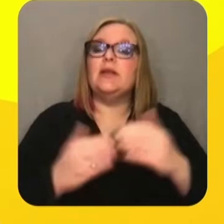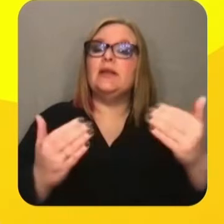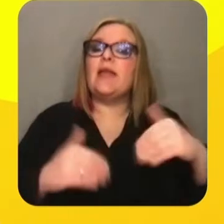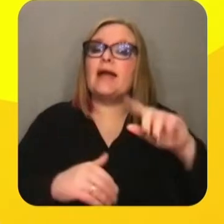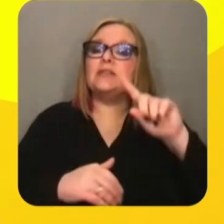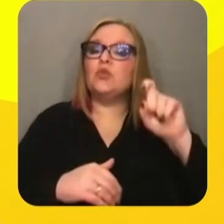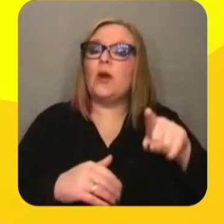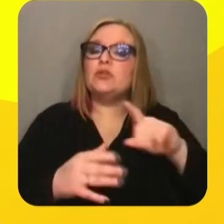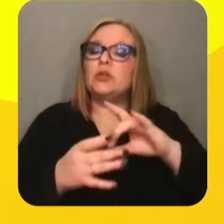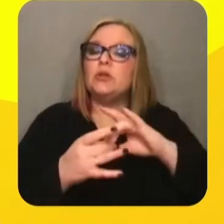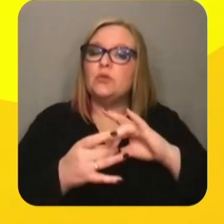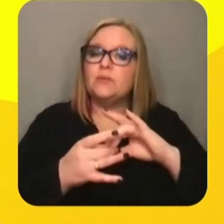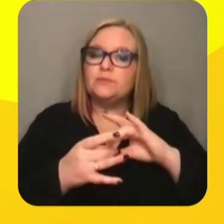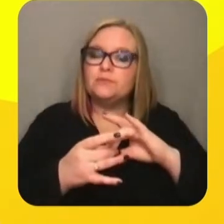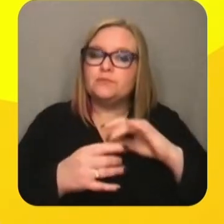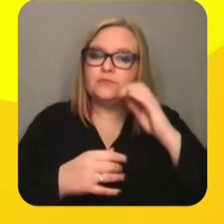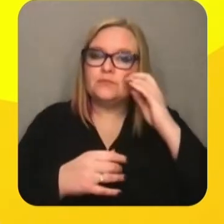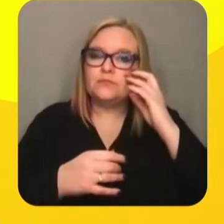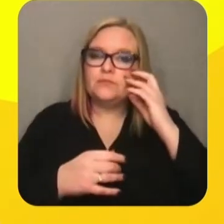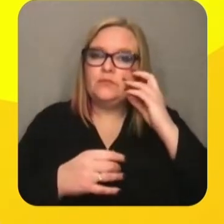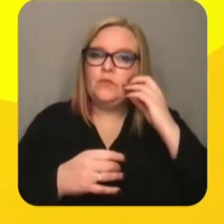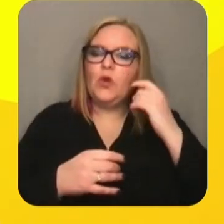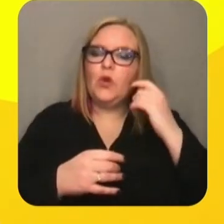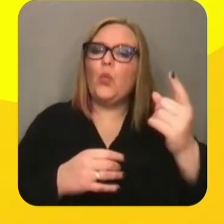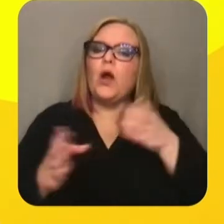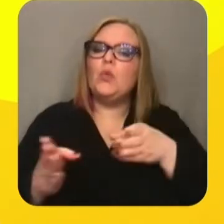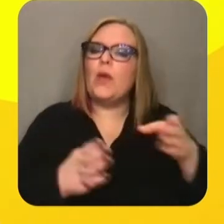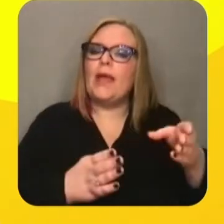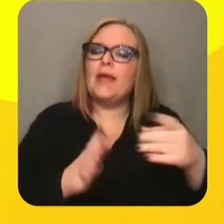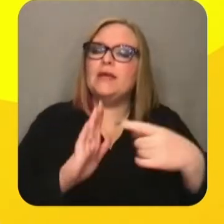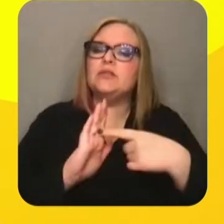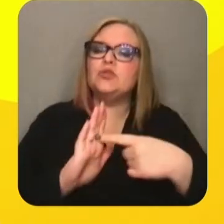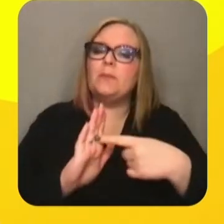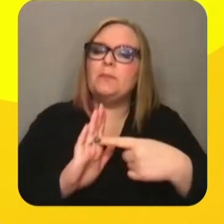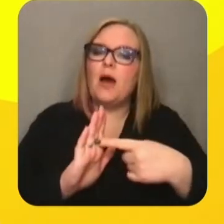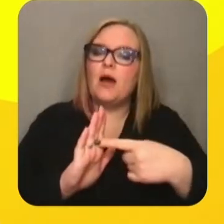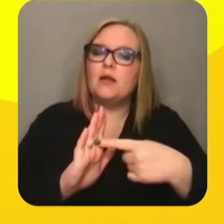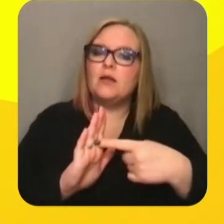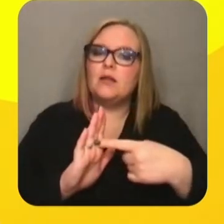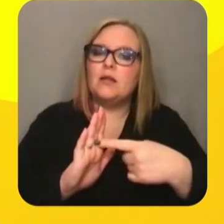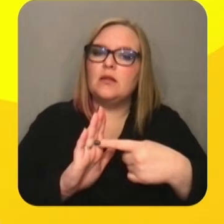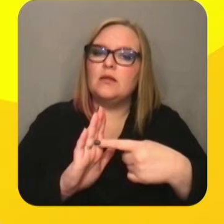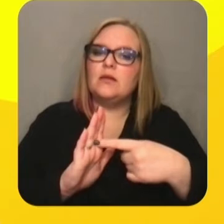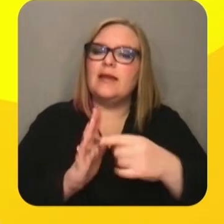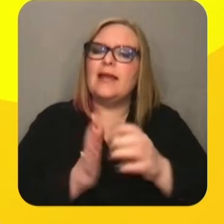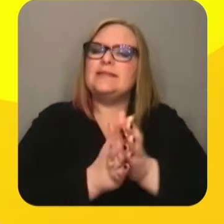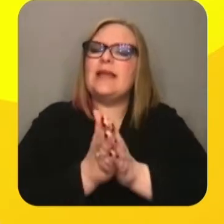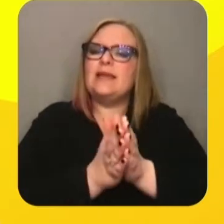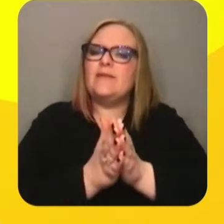report and it's suggested one way to model and to incentivize inclusive leadership is